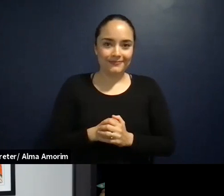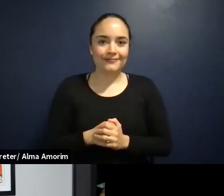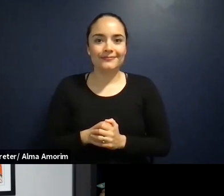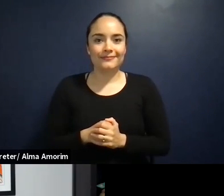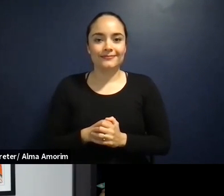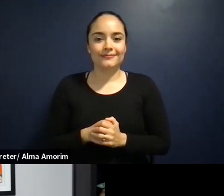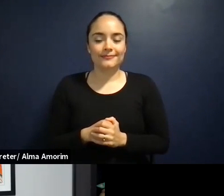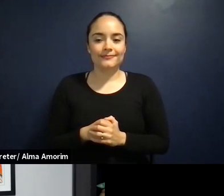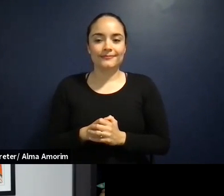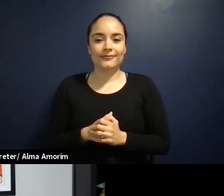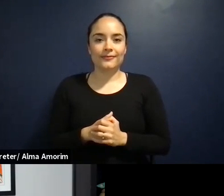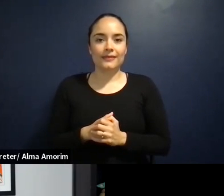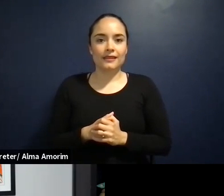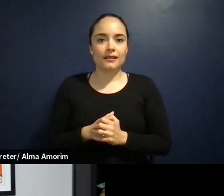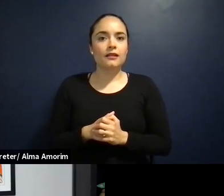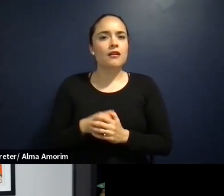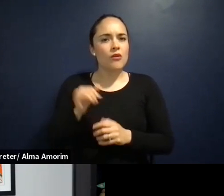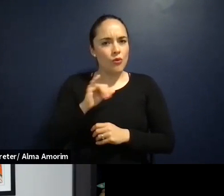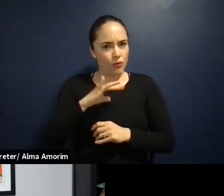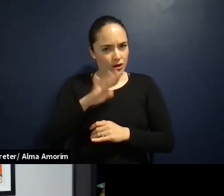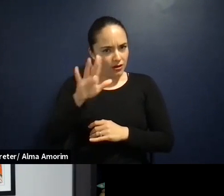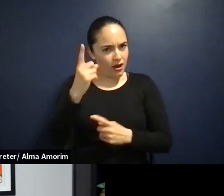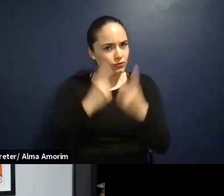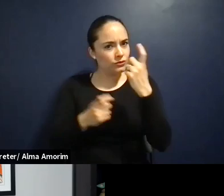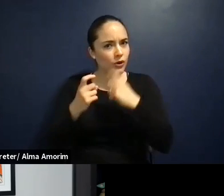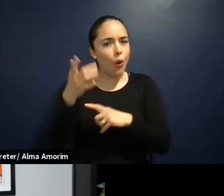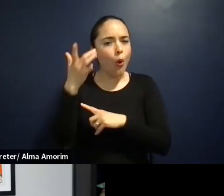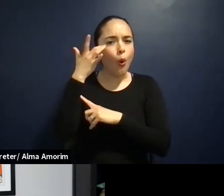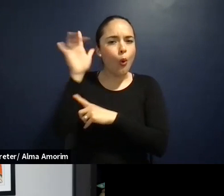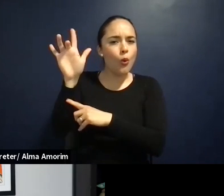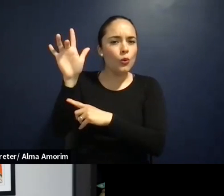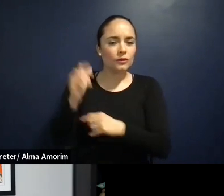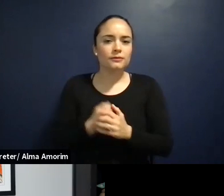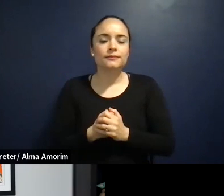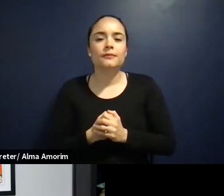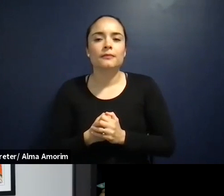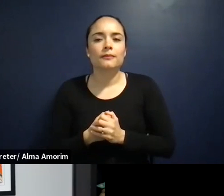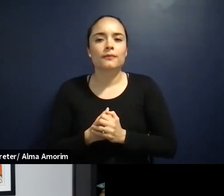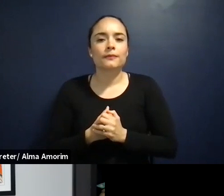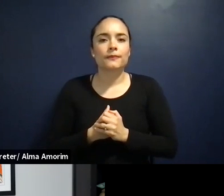gold. So the first one is, "my class were very surprised to hear that gold is an essential